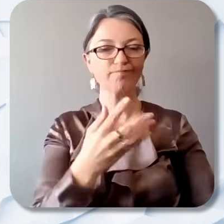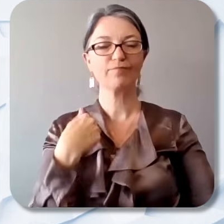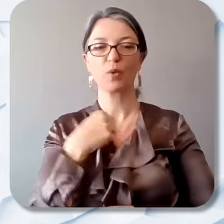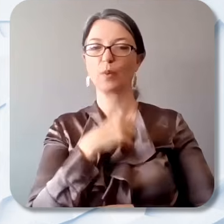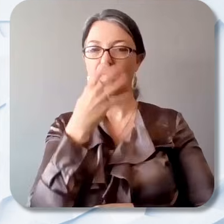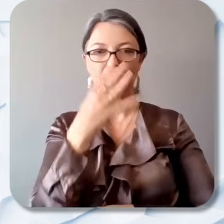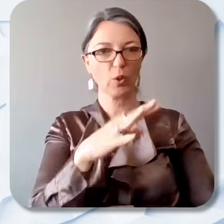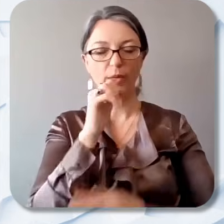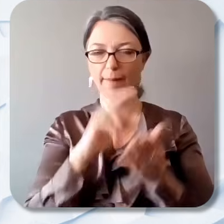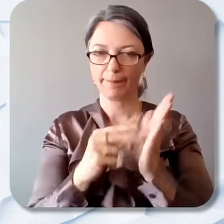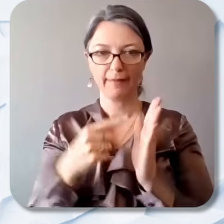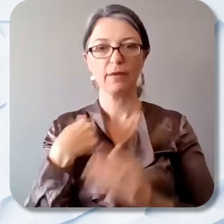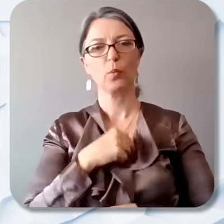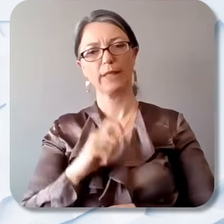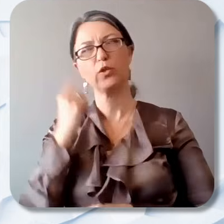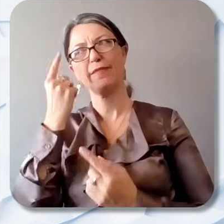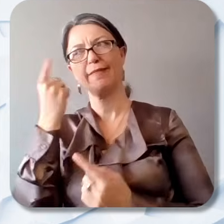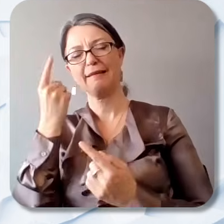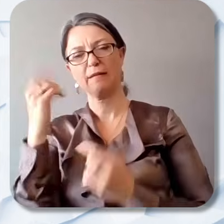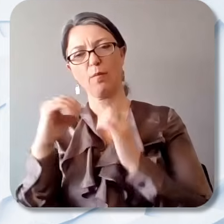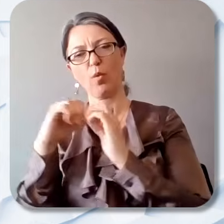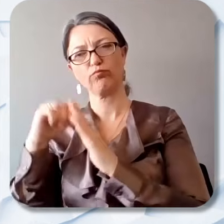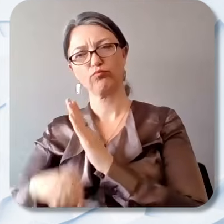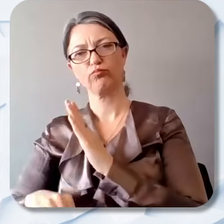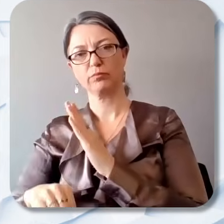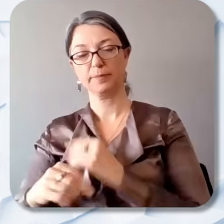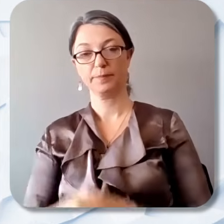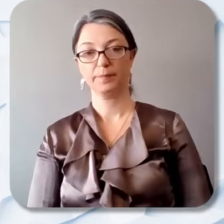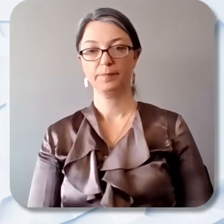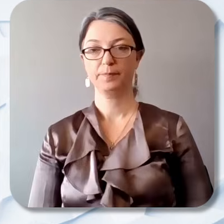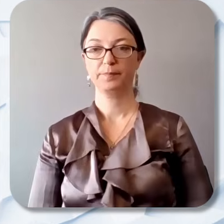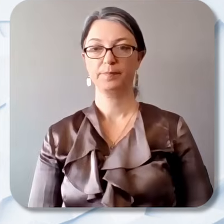It's because I just, we need to think about it in this instance, right here, and this